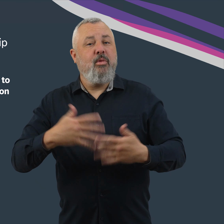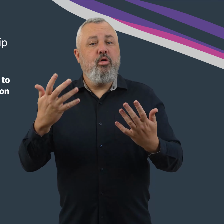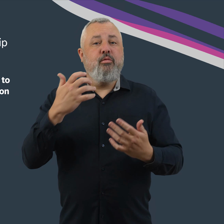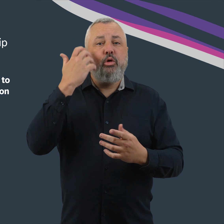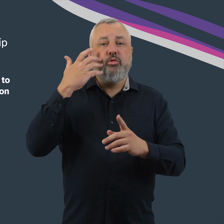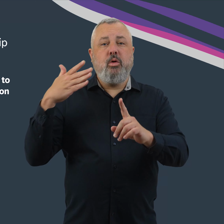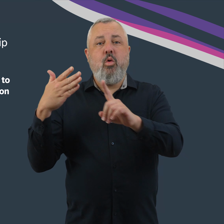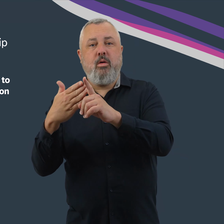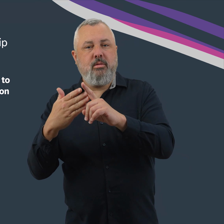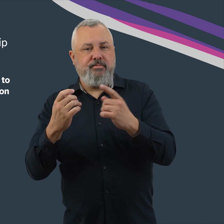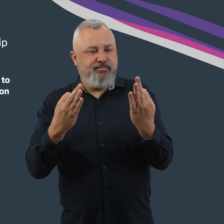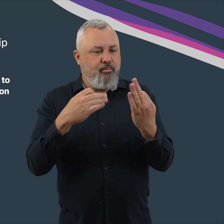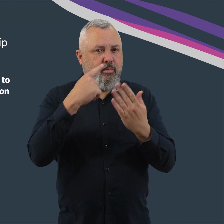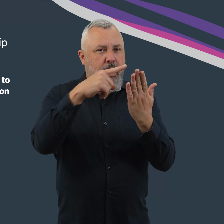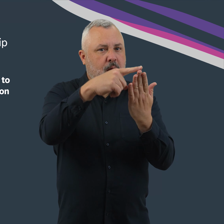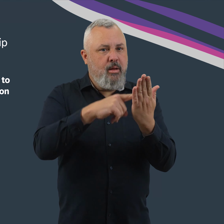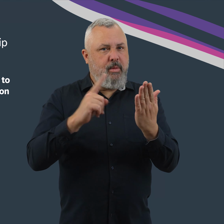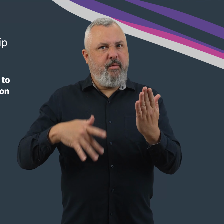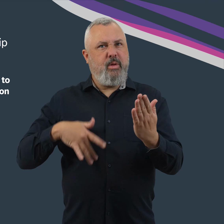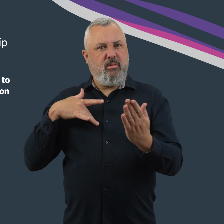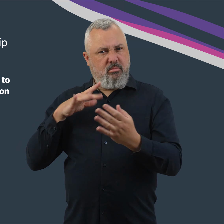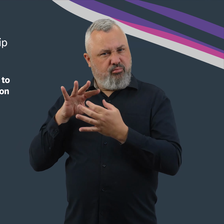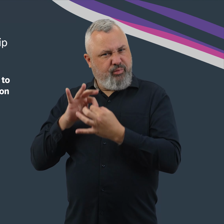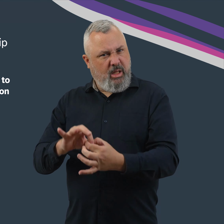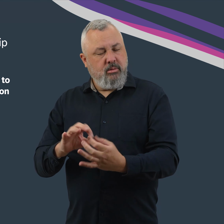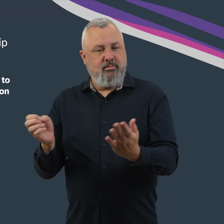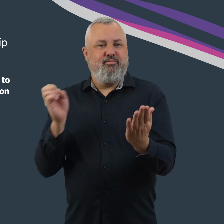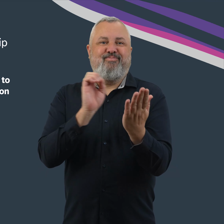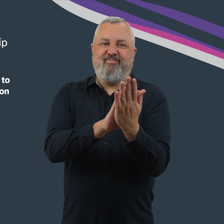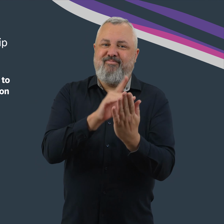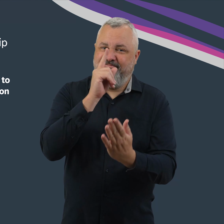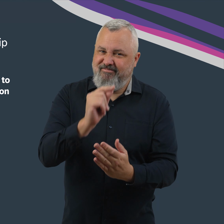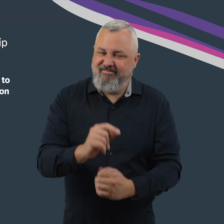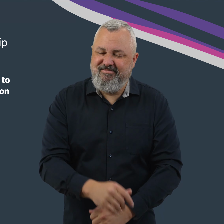Any future goals not mentioned elsewhere that you think are relevant.